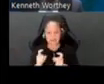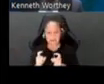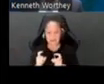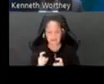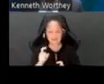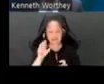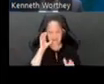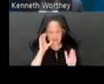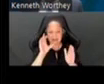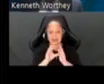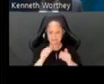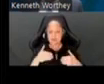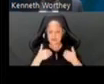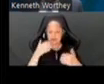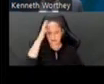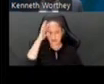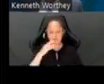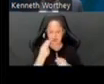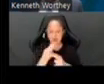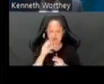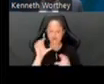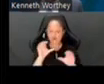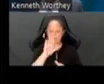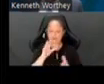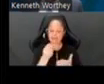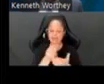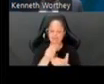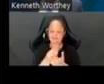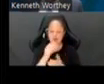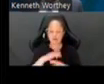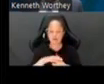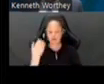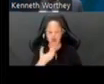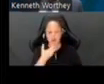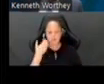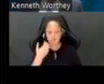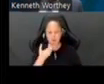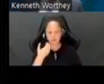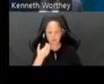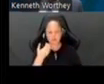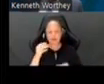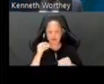are doing the finances on the mobile phone. A young man in the wheelchair listening to